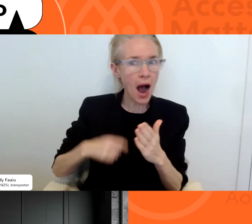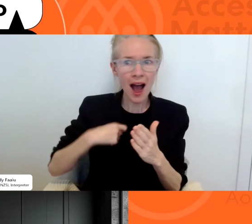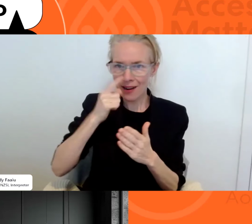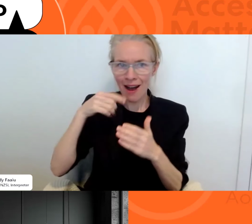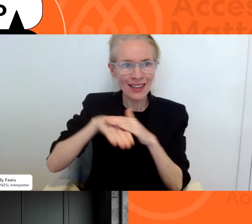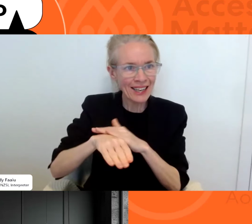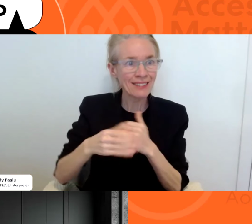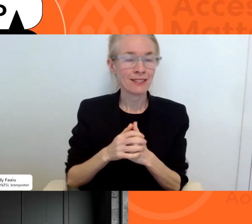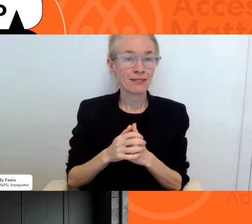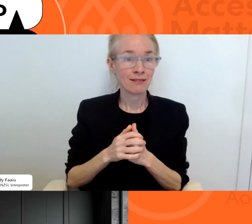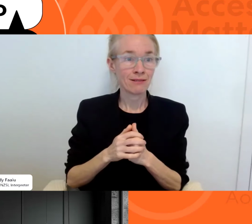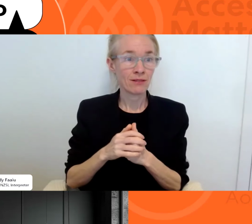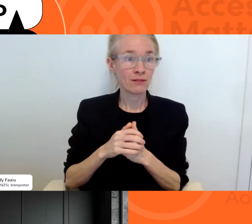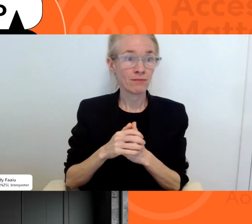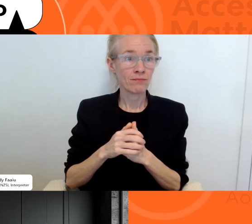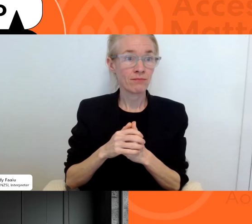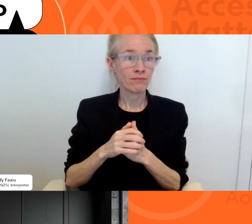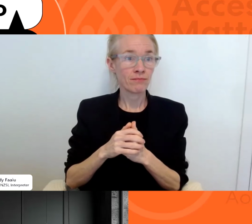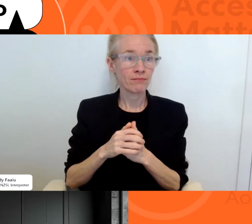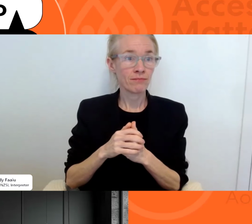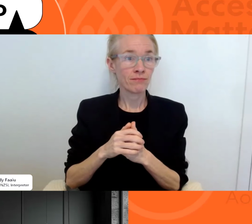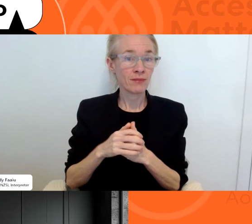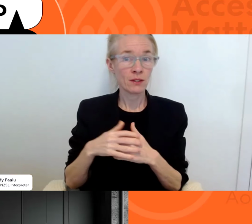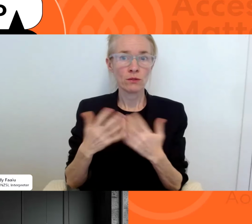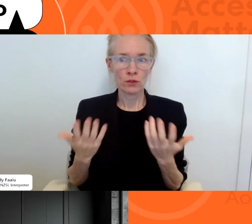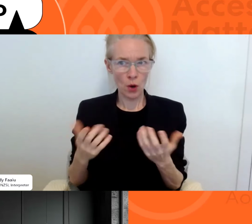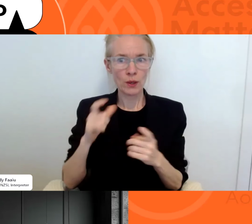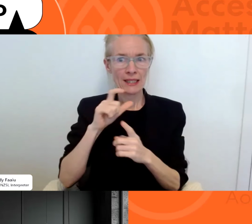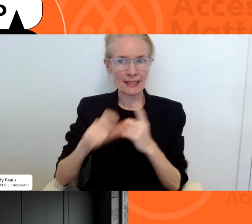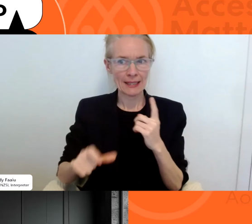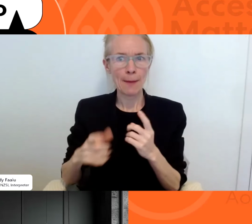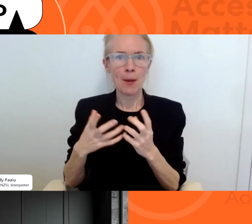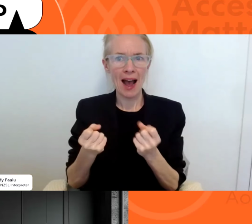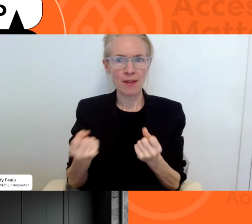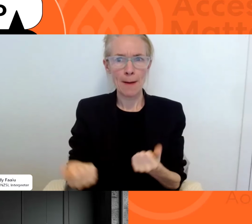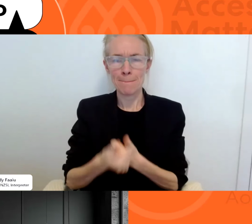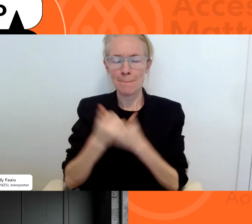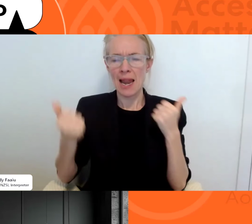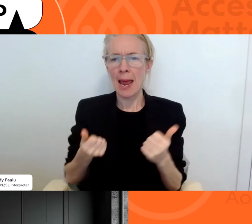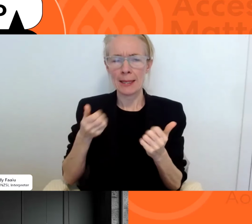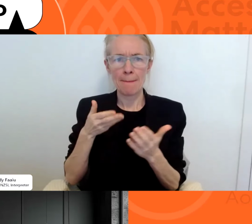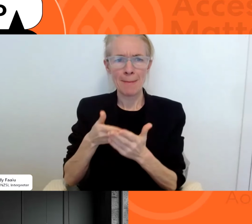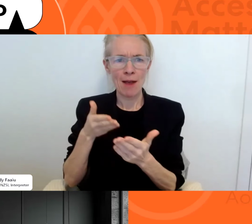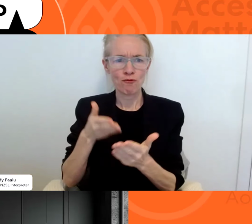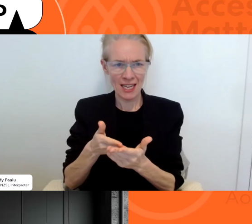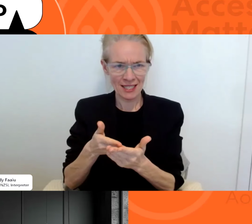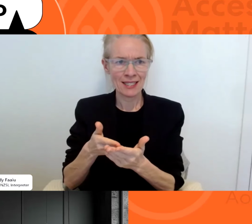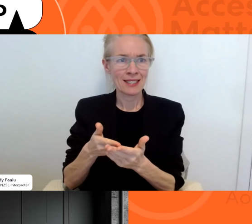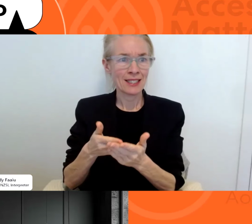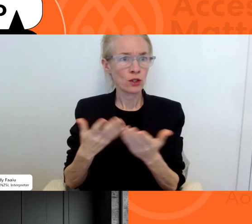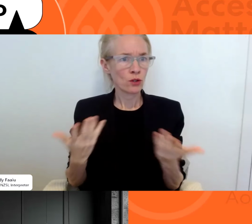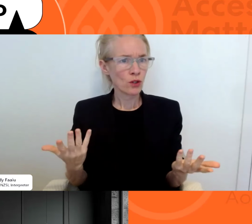So if we can't get through the door, what are we supposed to do?